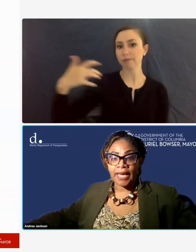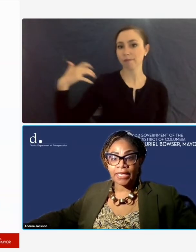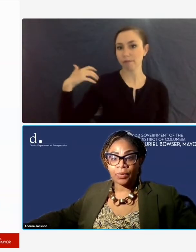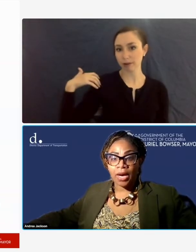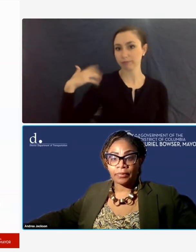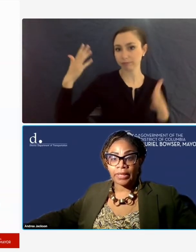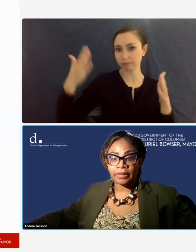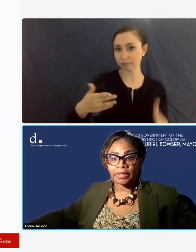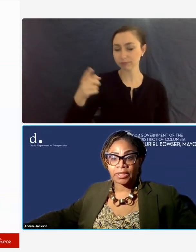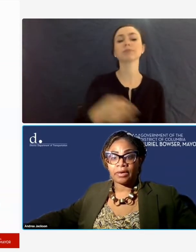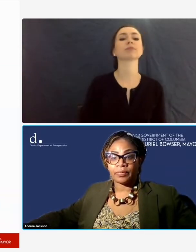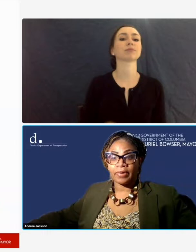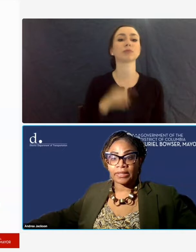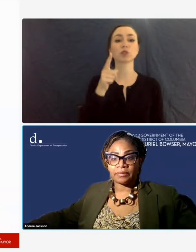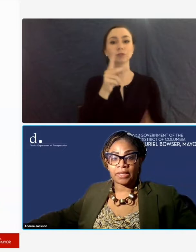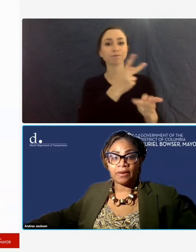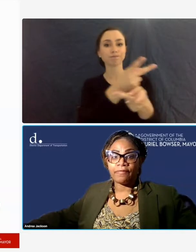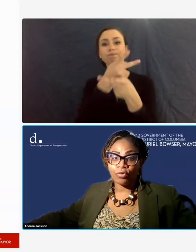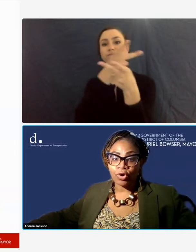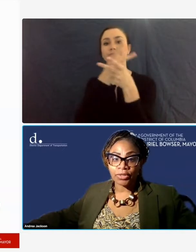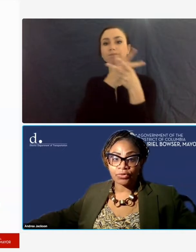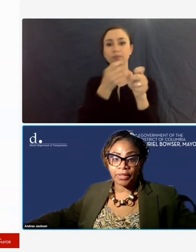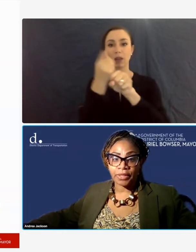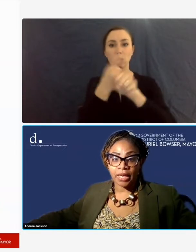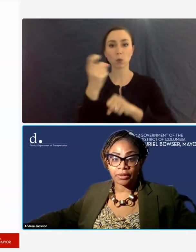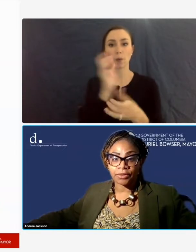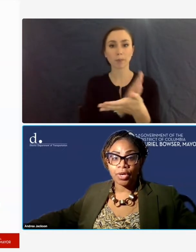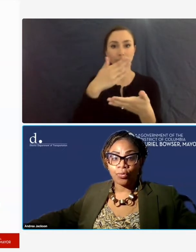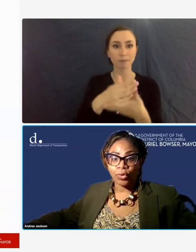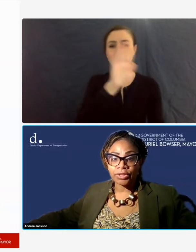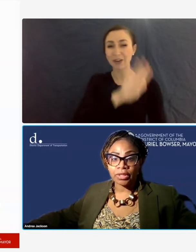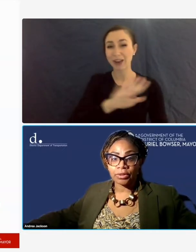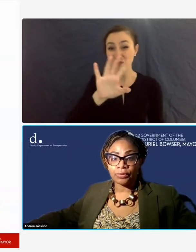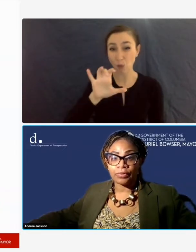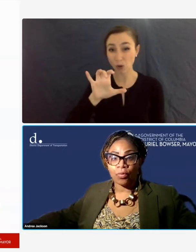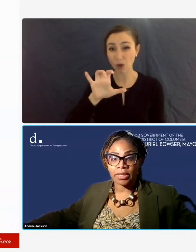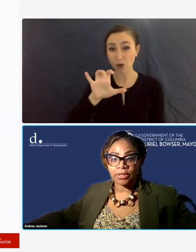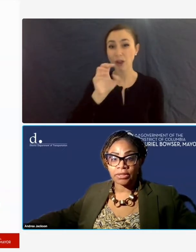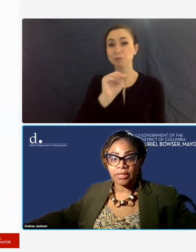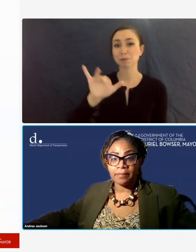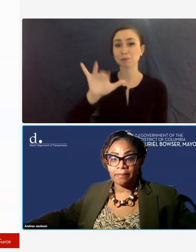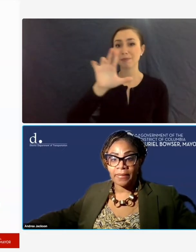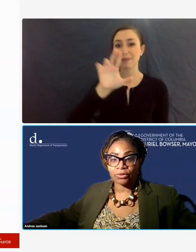operating budget of approximately 400 million dollars which include the washington metropolitan